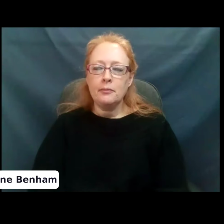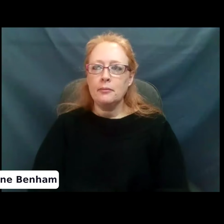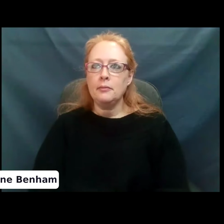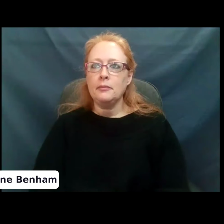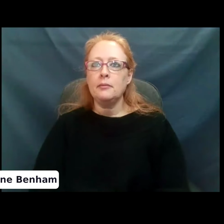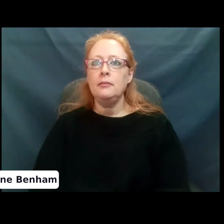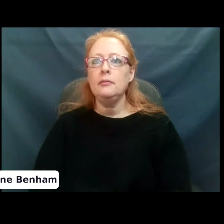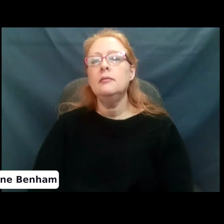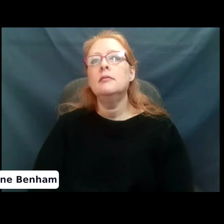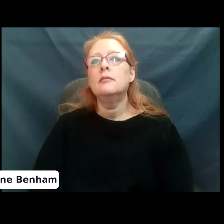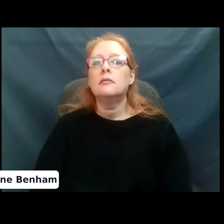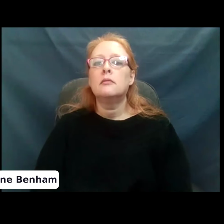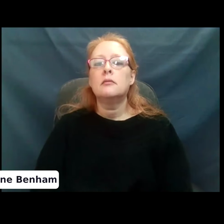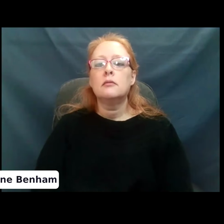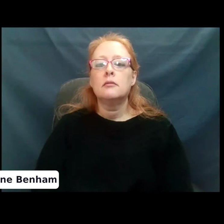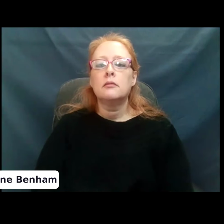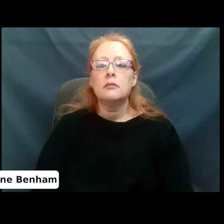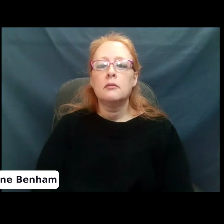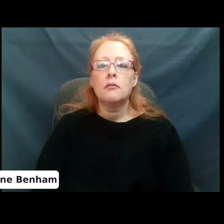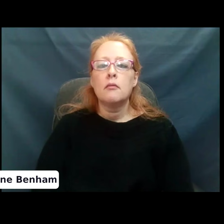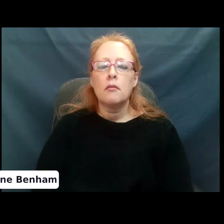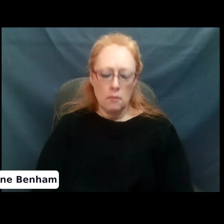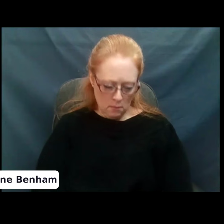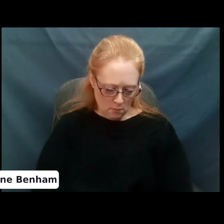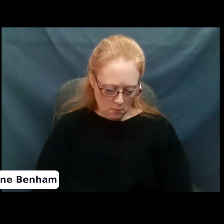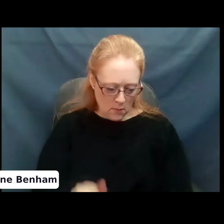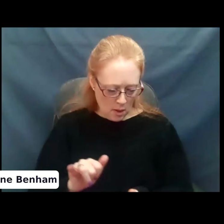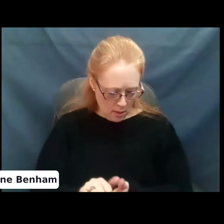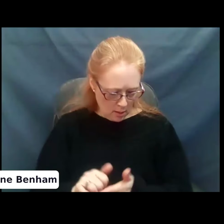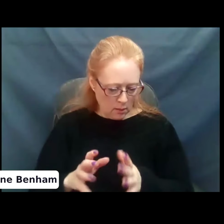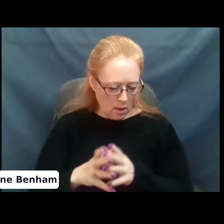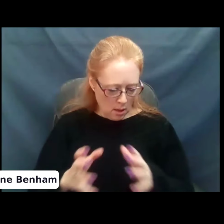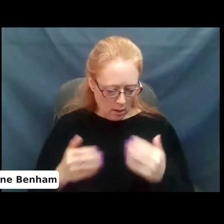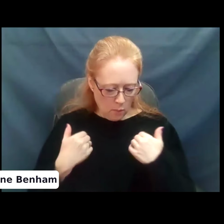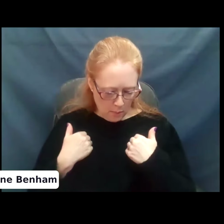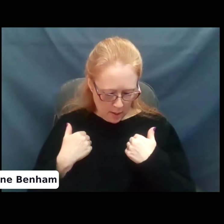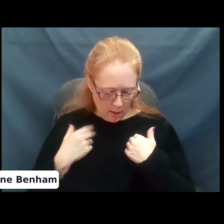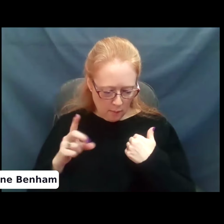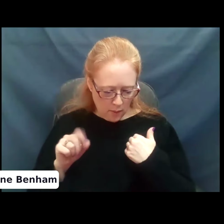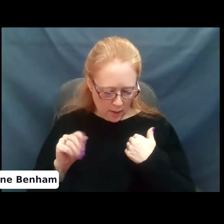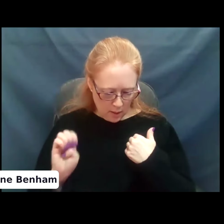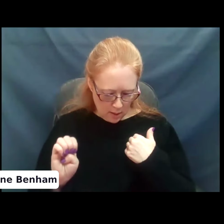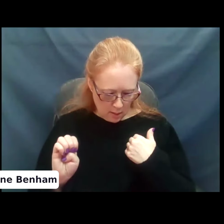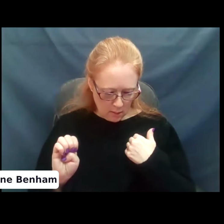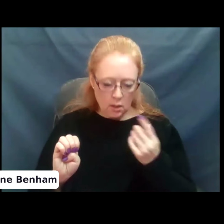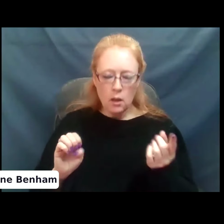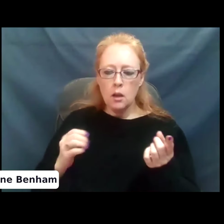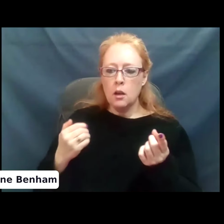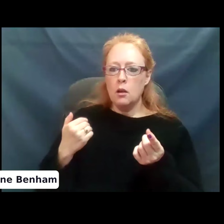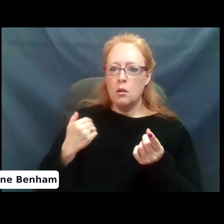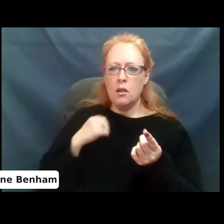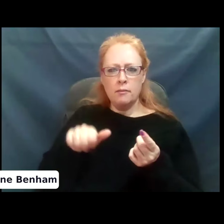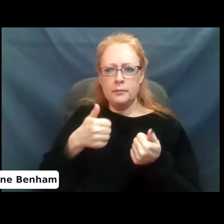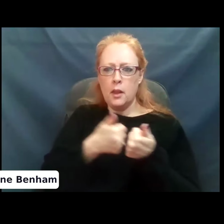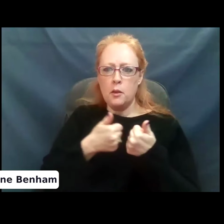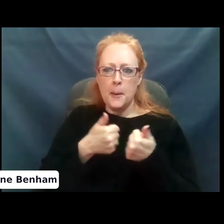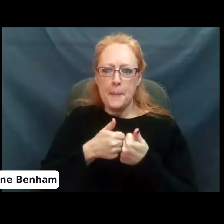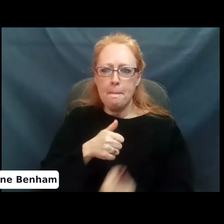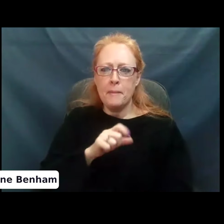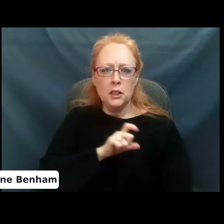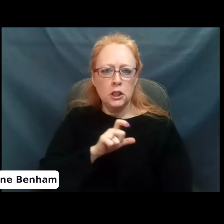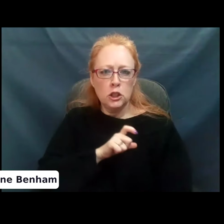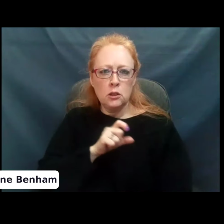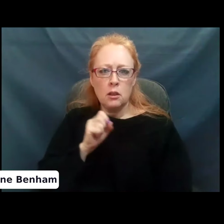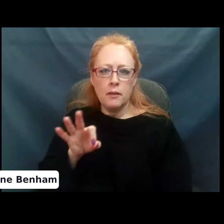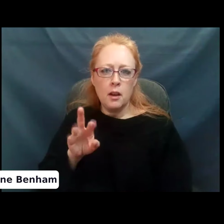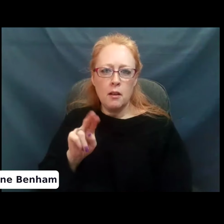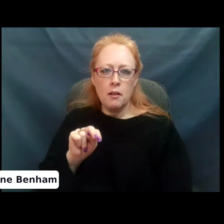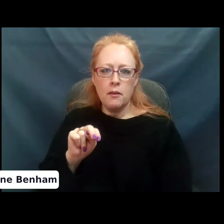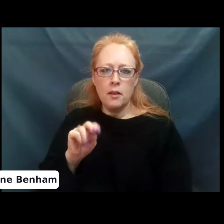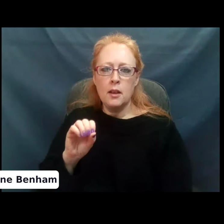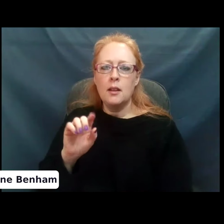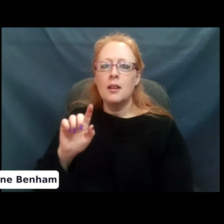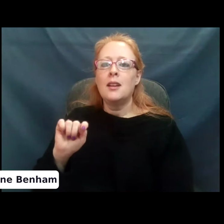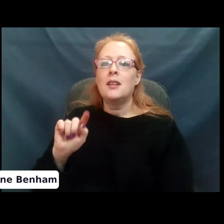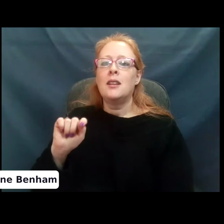It like you're going to shotgun blasts